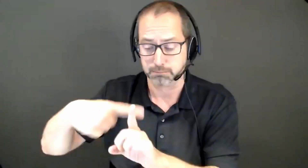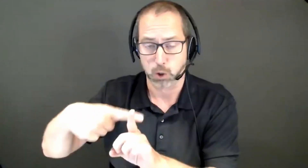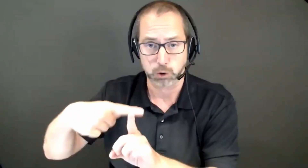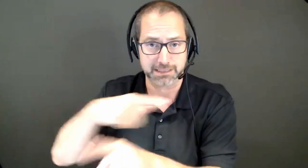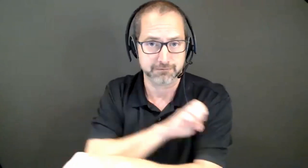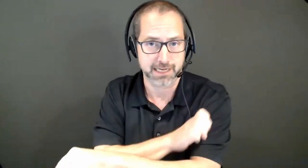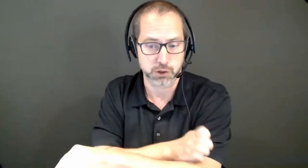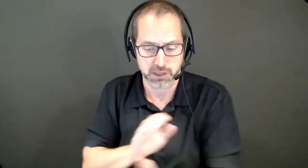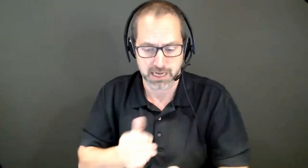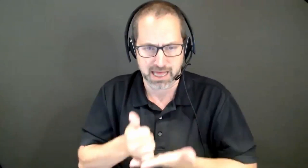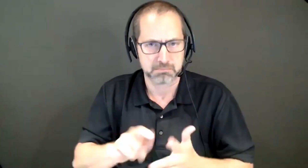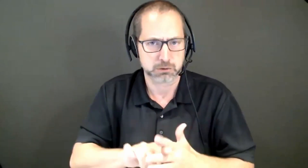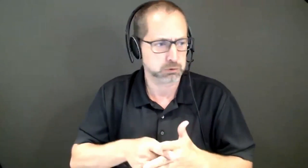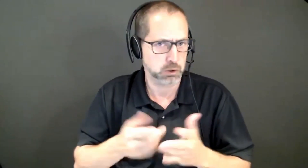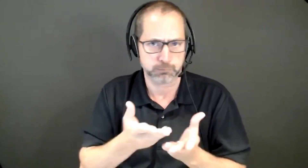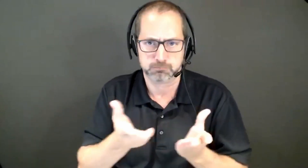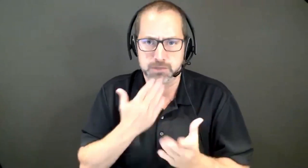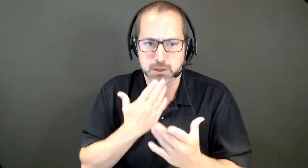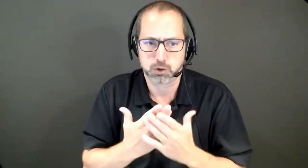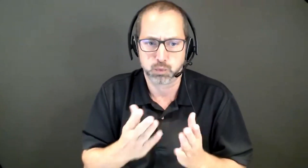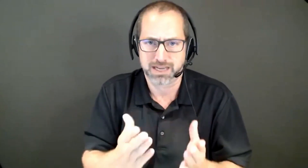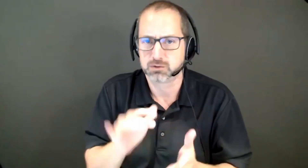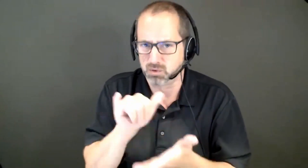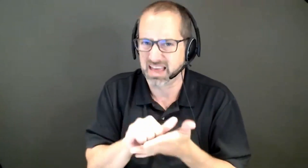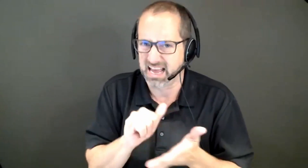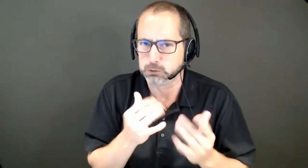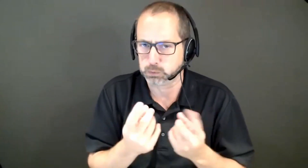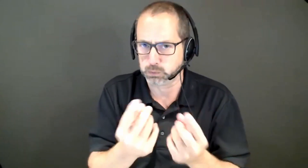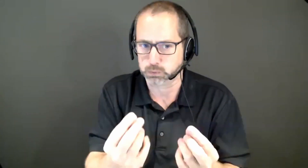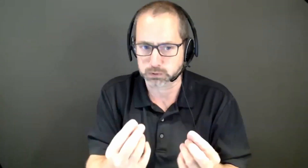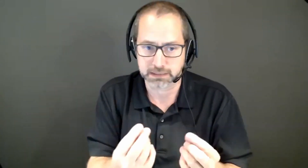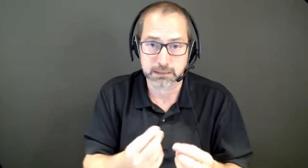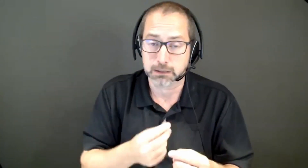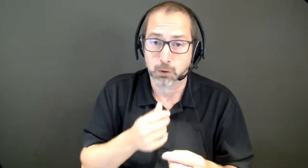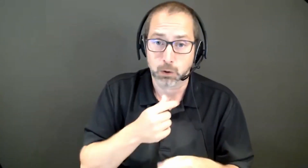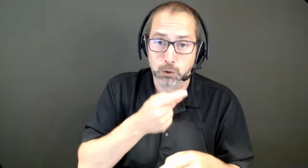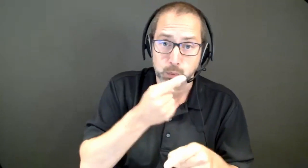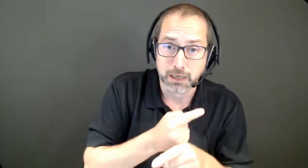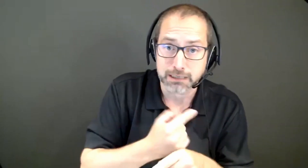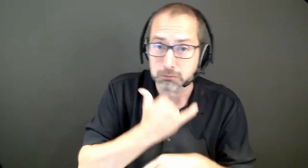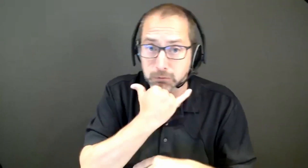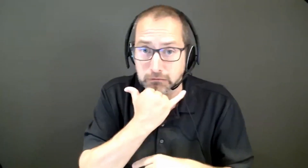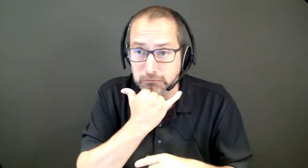and so that’s what I’ll be doing. There’s no really right and wrong way to smudge. Some people